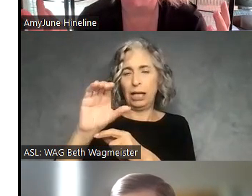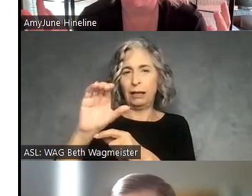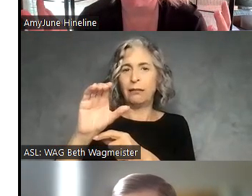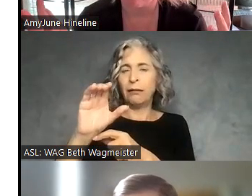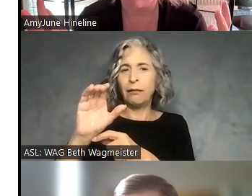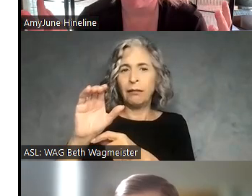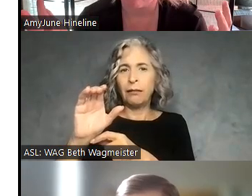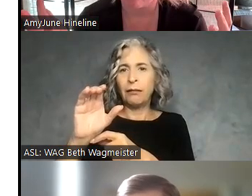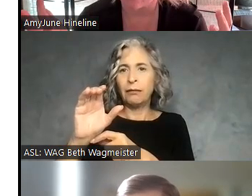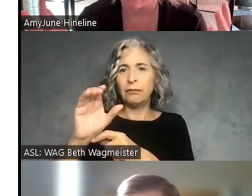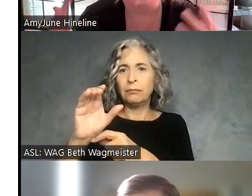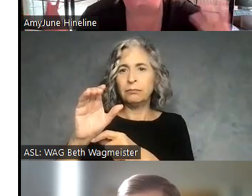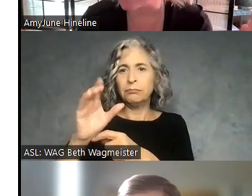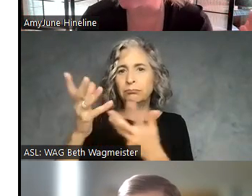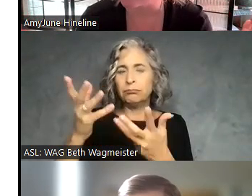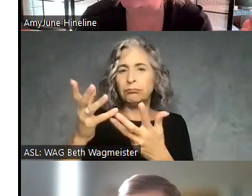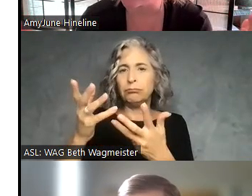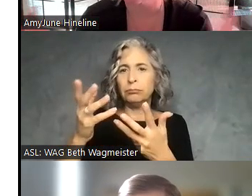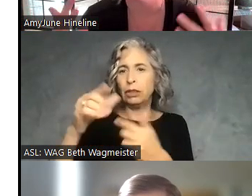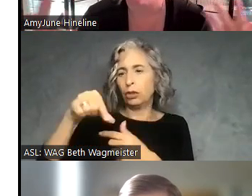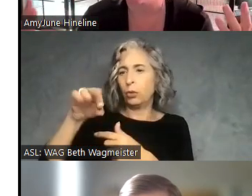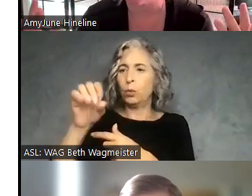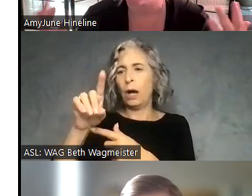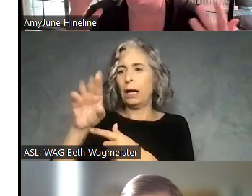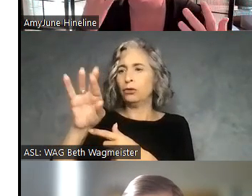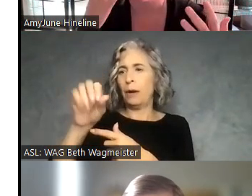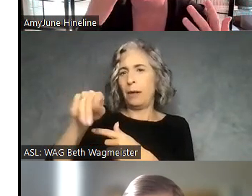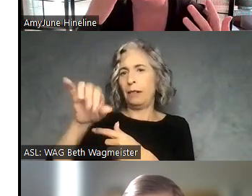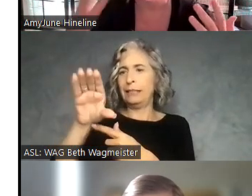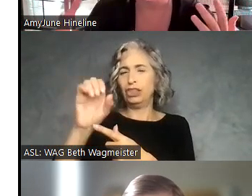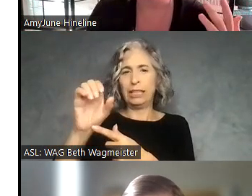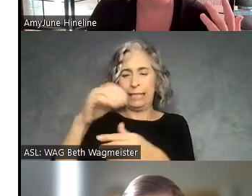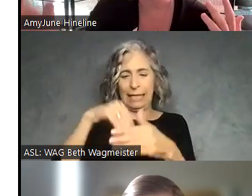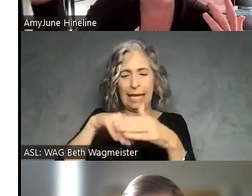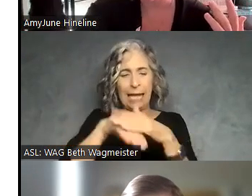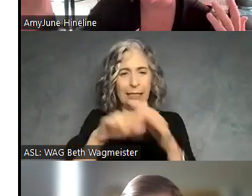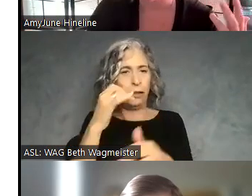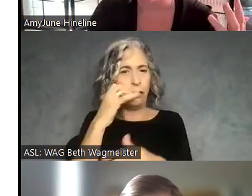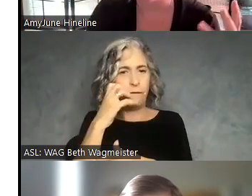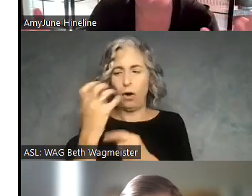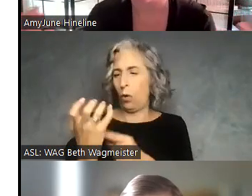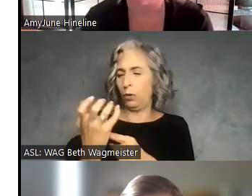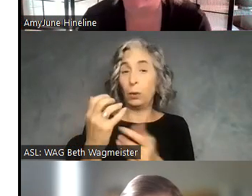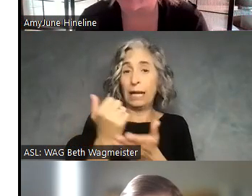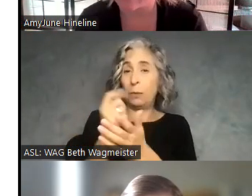position. For me, what was most exciting was when we had things like biometrics come out. You know,